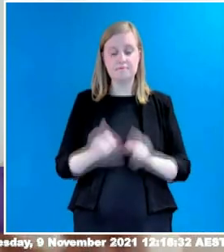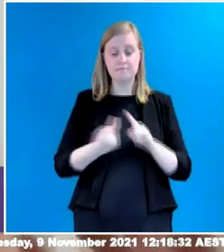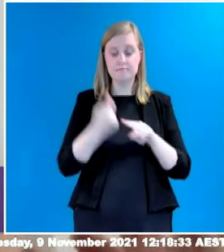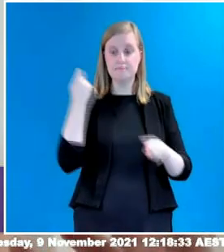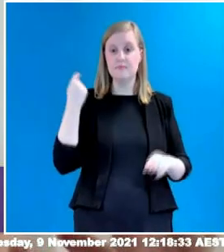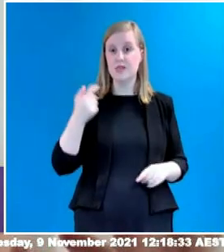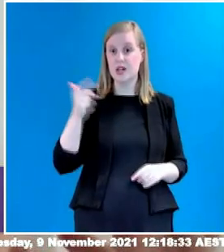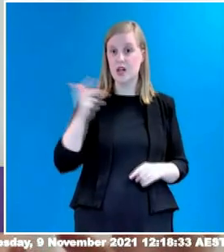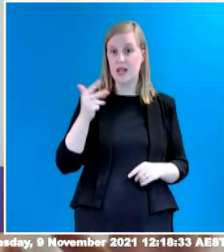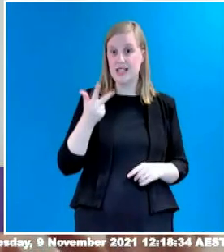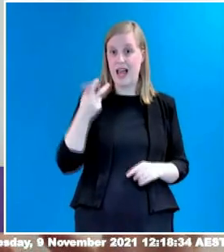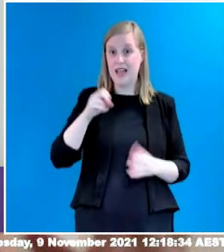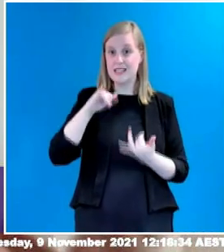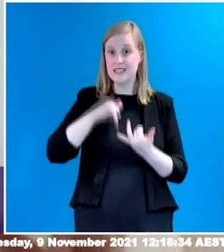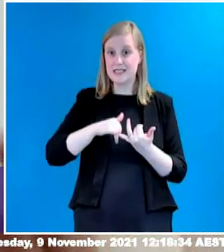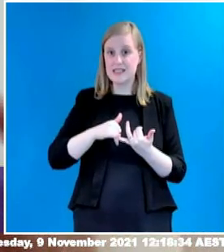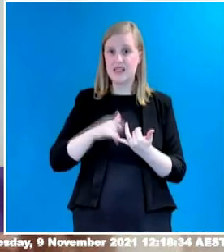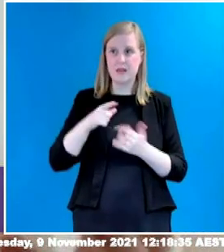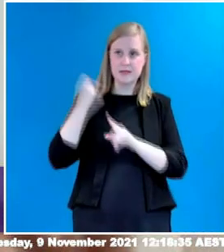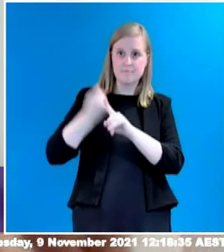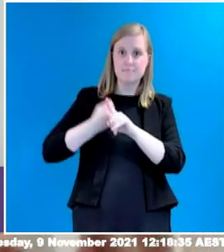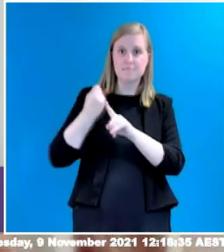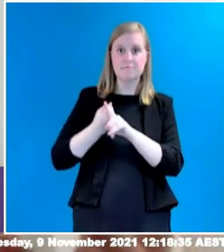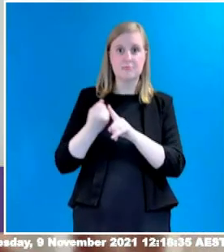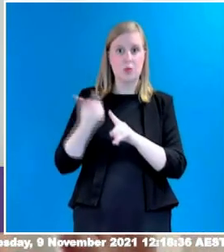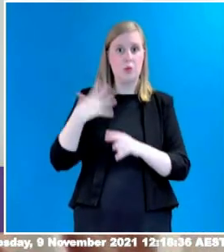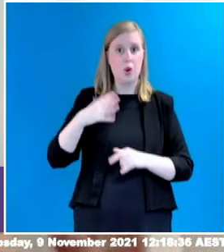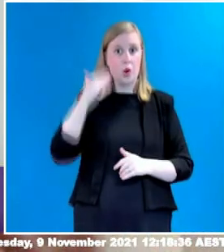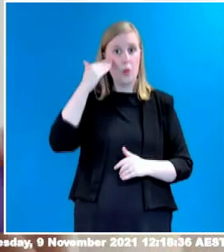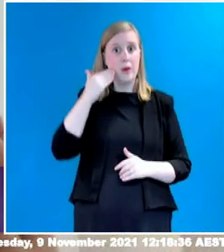getting women into boardrooms, where a lot of major companies, and we're